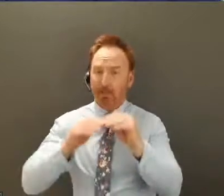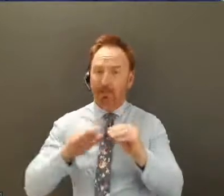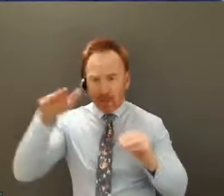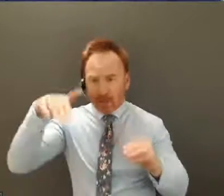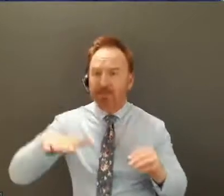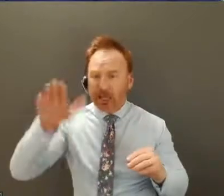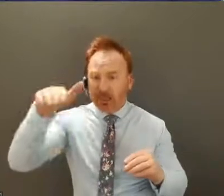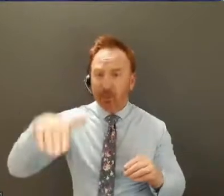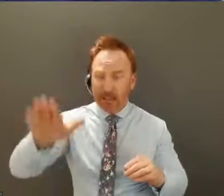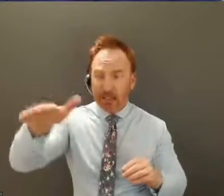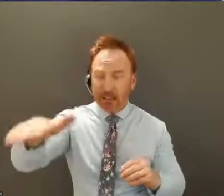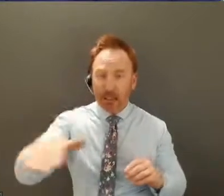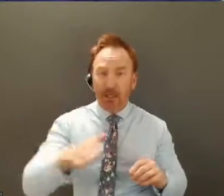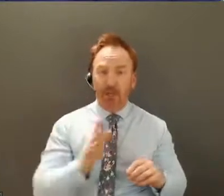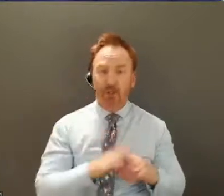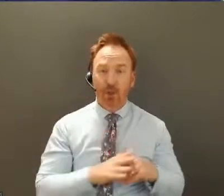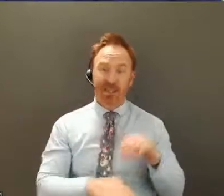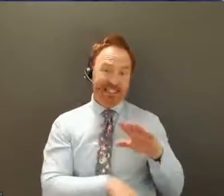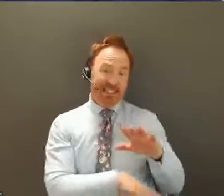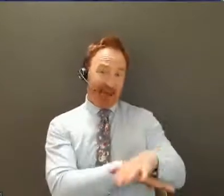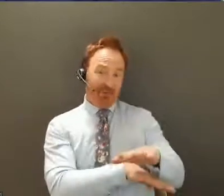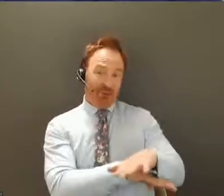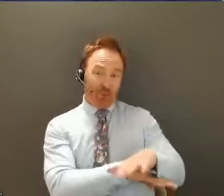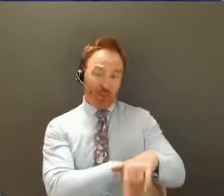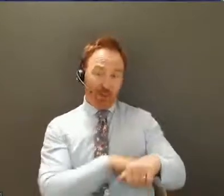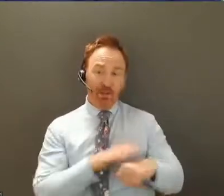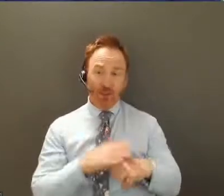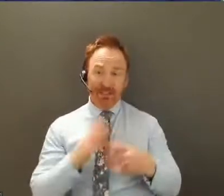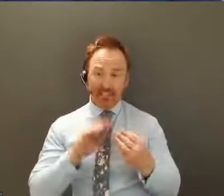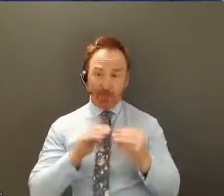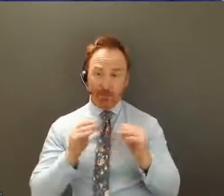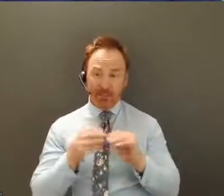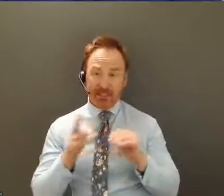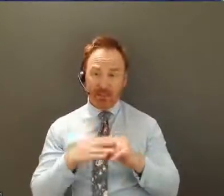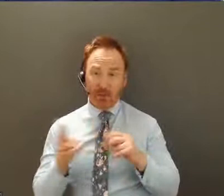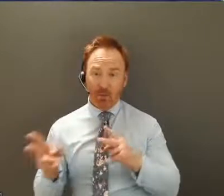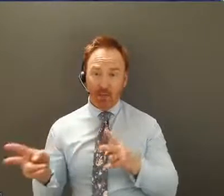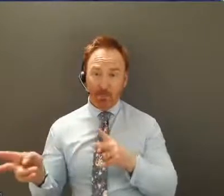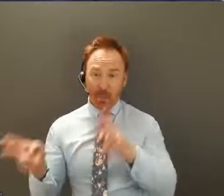Pat: We will move to check from the Whitehorse star.